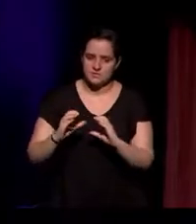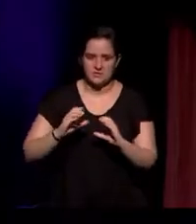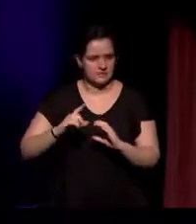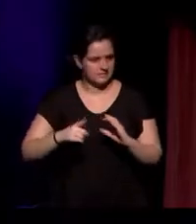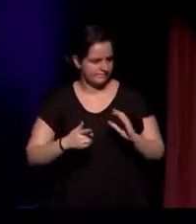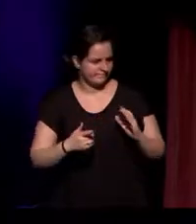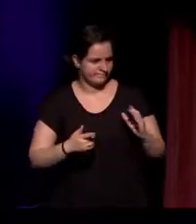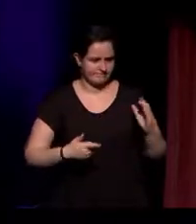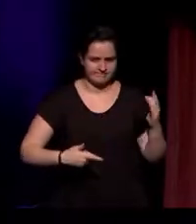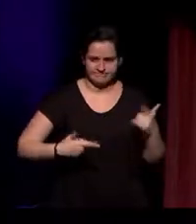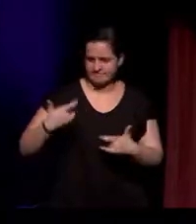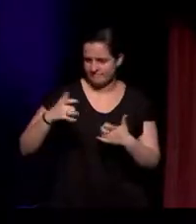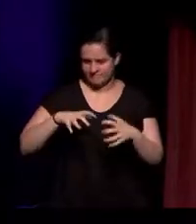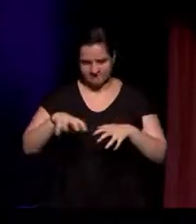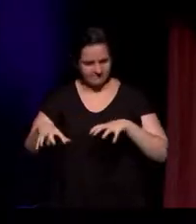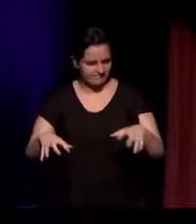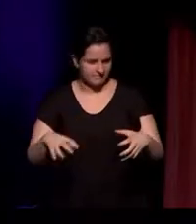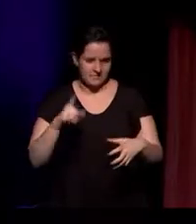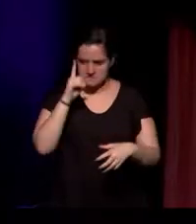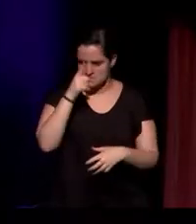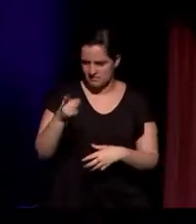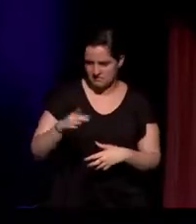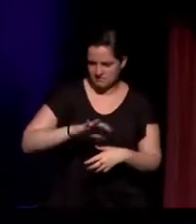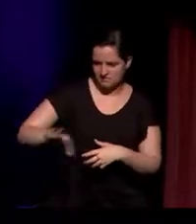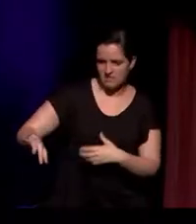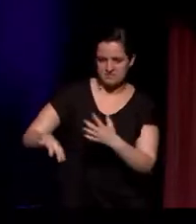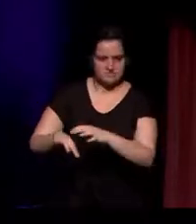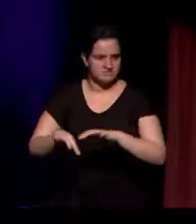I'll take this part, You get that part, and so on.